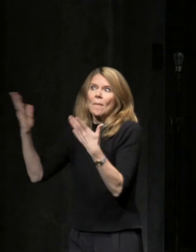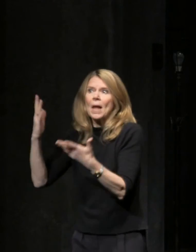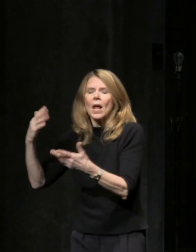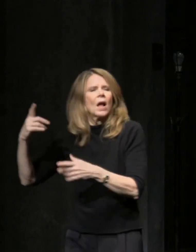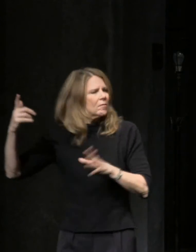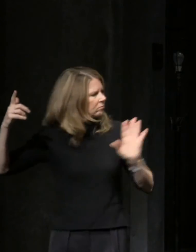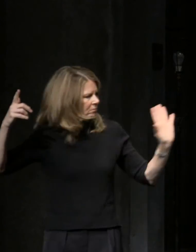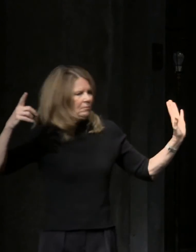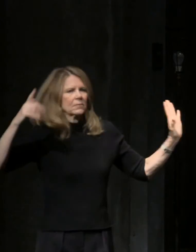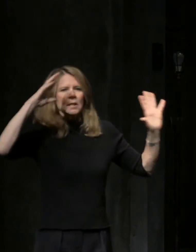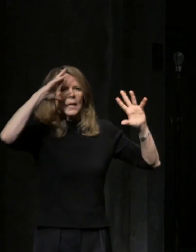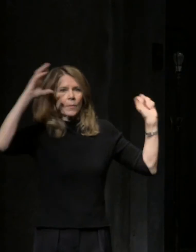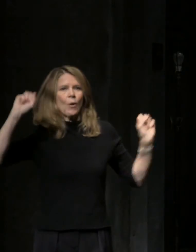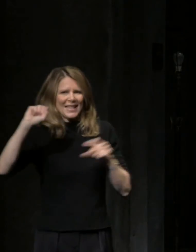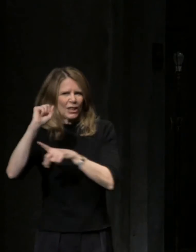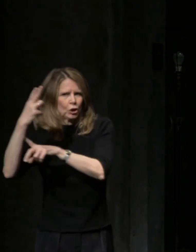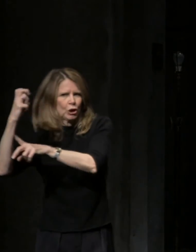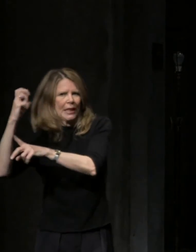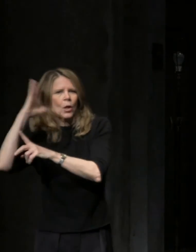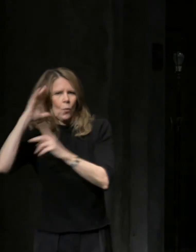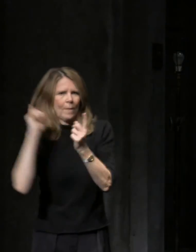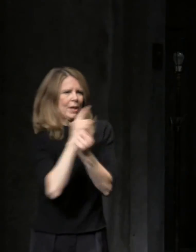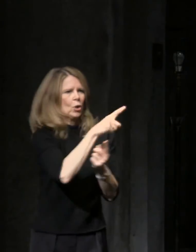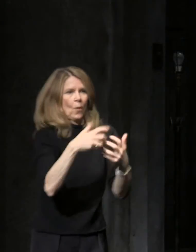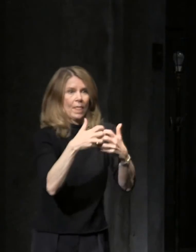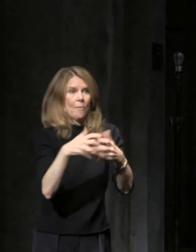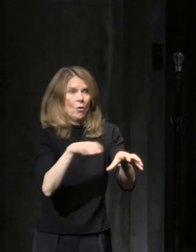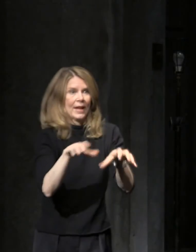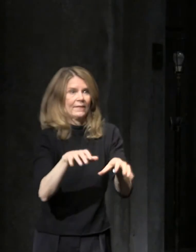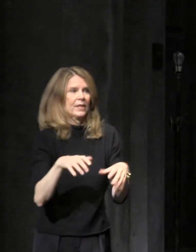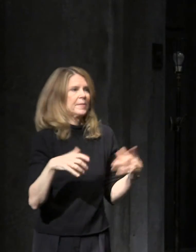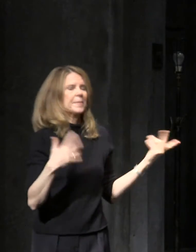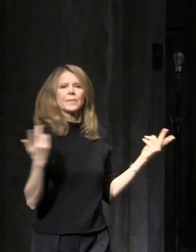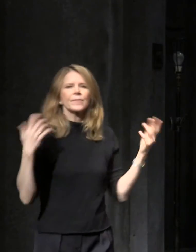“She'll meet you at the motor activities at ten.” We sat in the front row. The stage